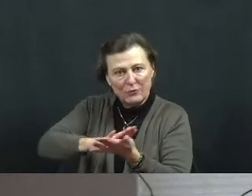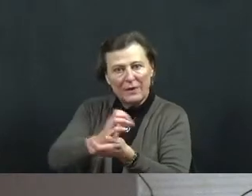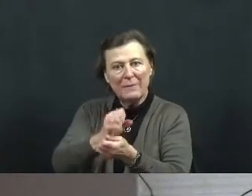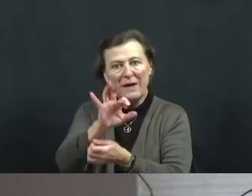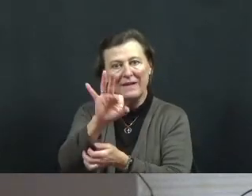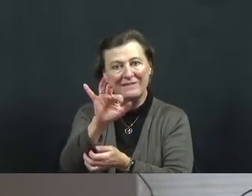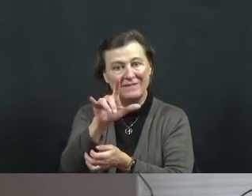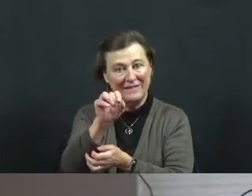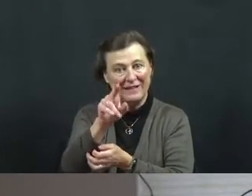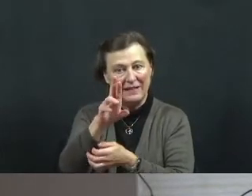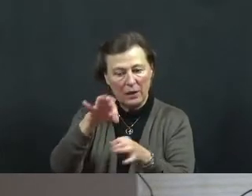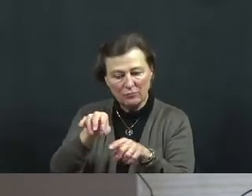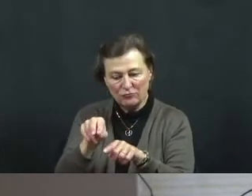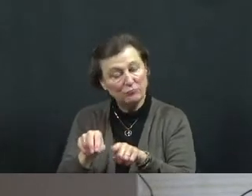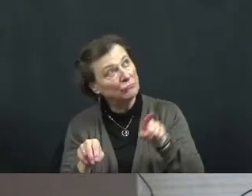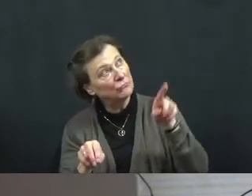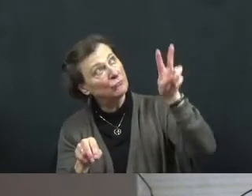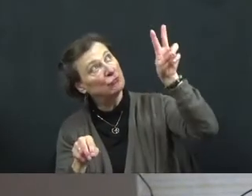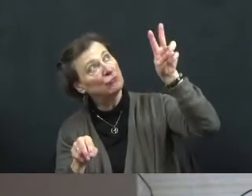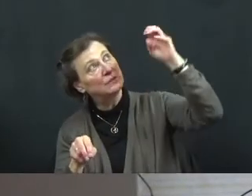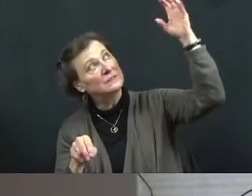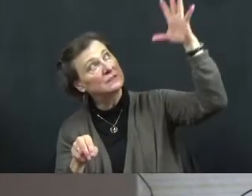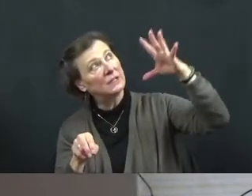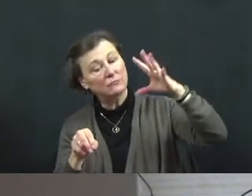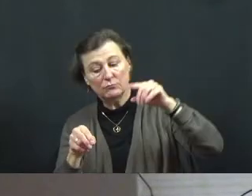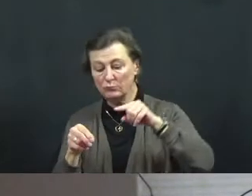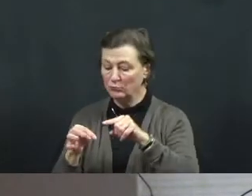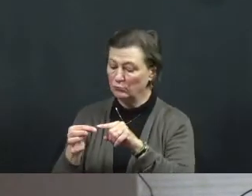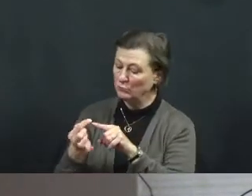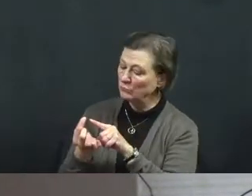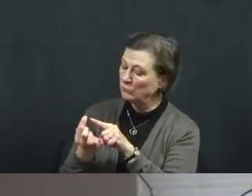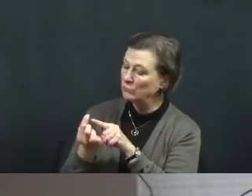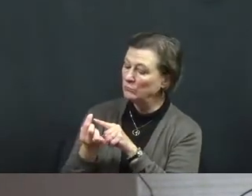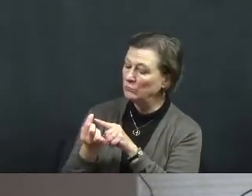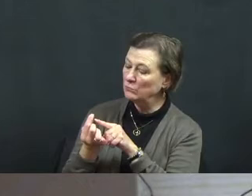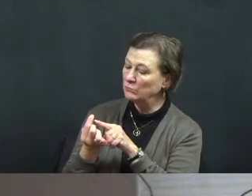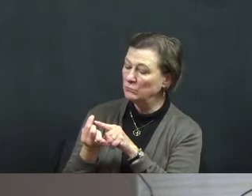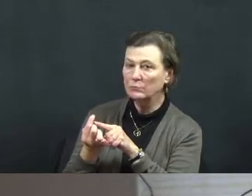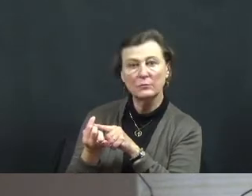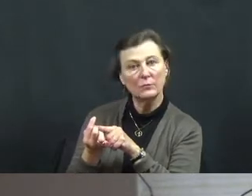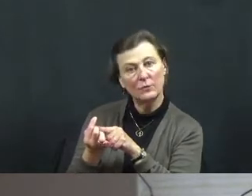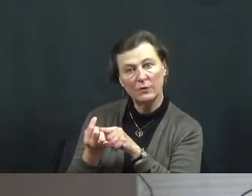He looked up at the sun and down at the little kernel in his hand, and he felt the warmth